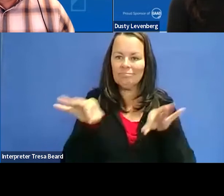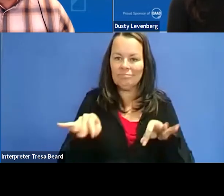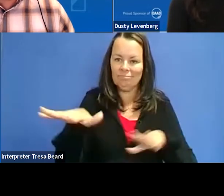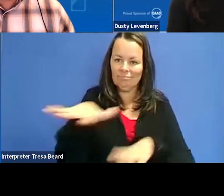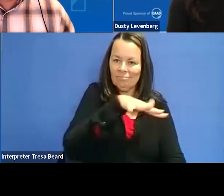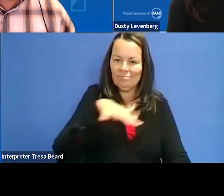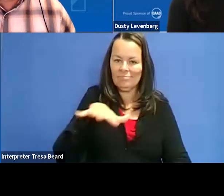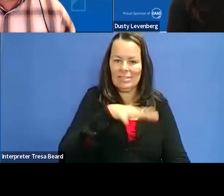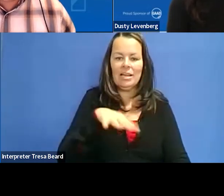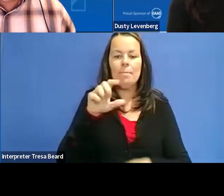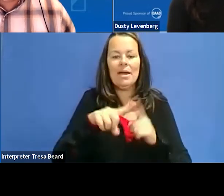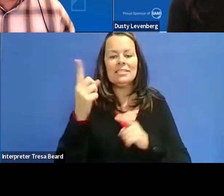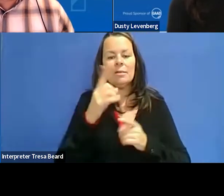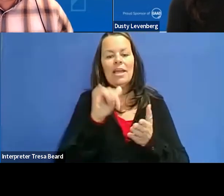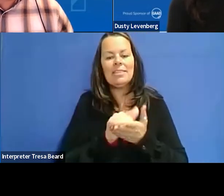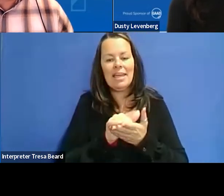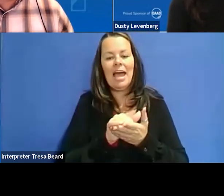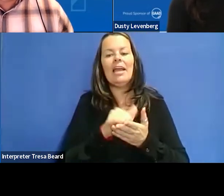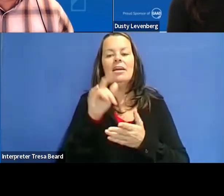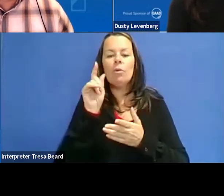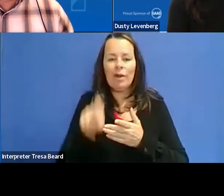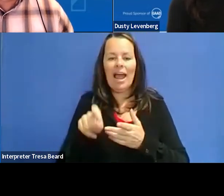I think that really you have to speak to people with disabilities